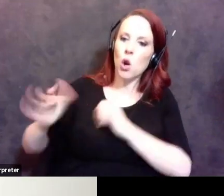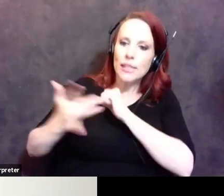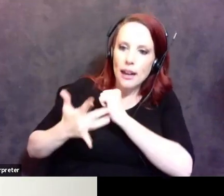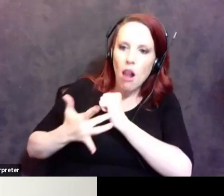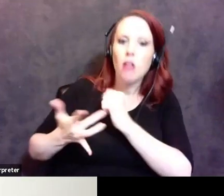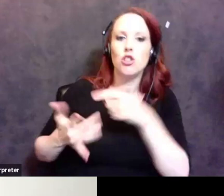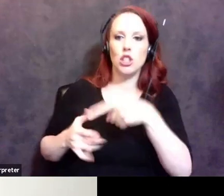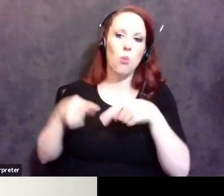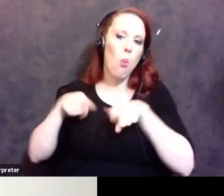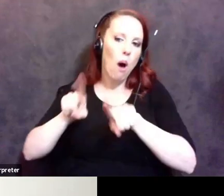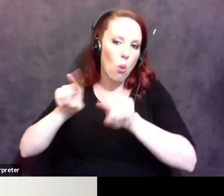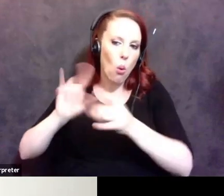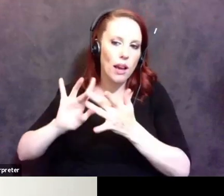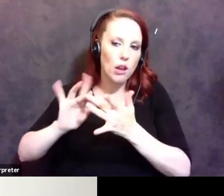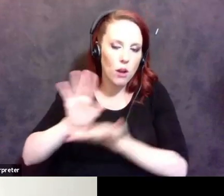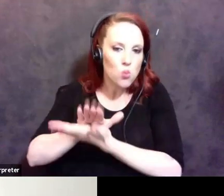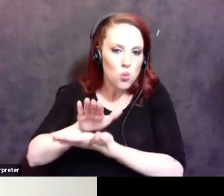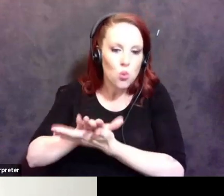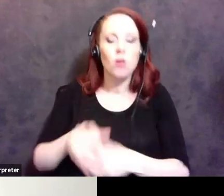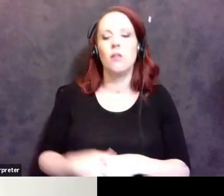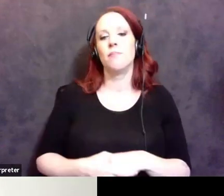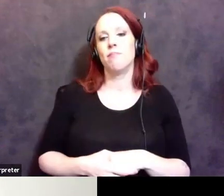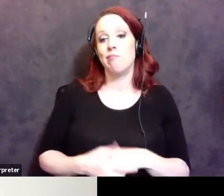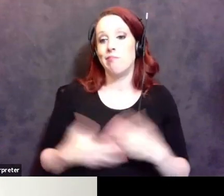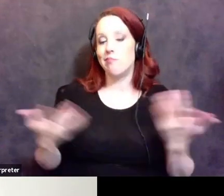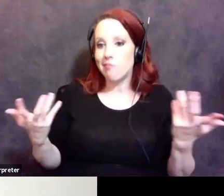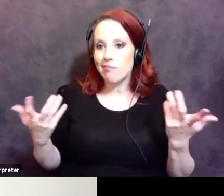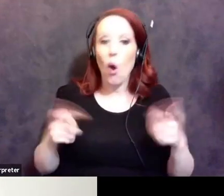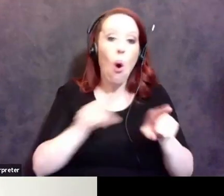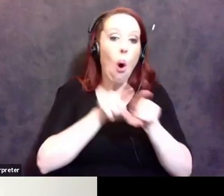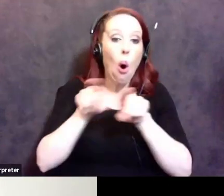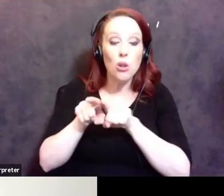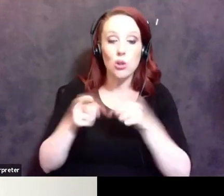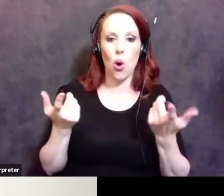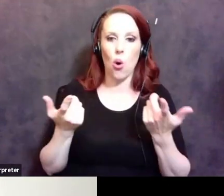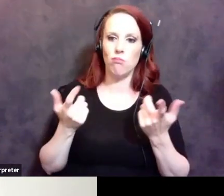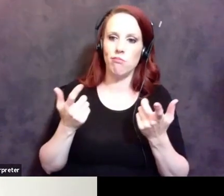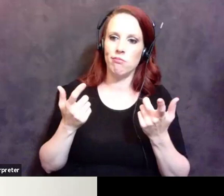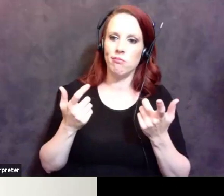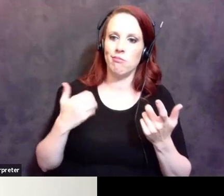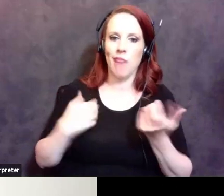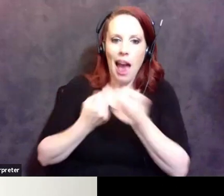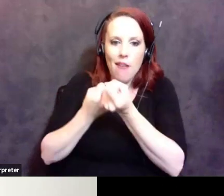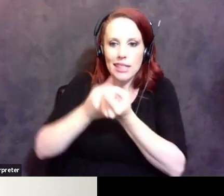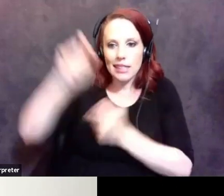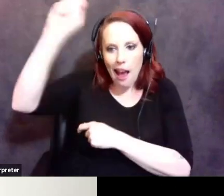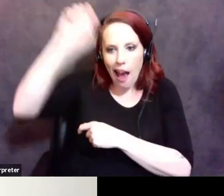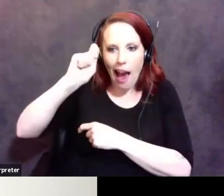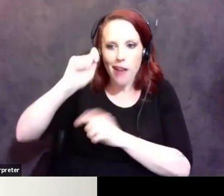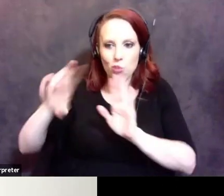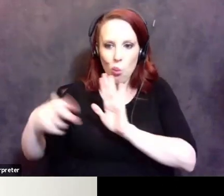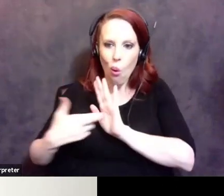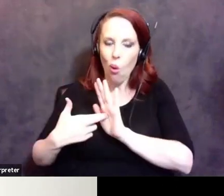online school and also wear our advocacy hat of elevating some of the access issues that